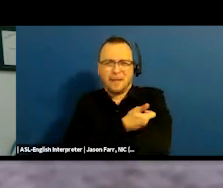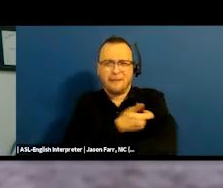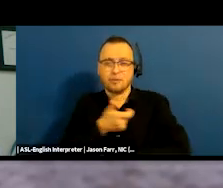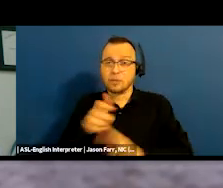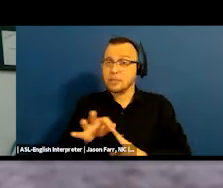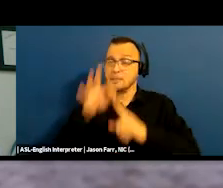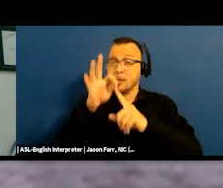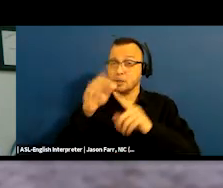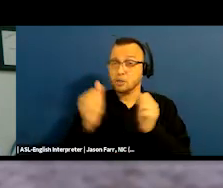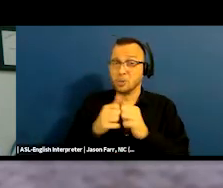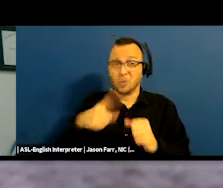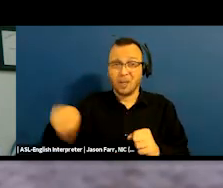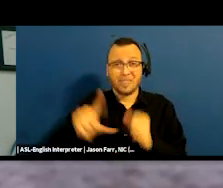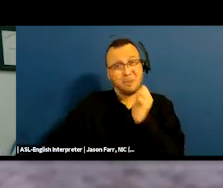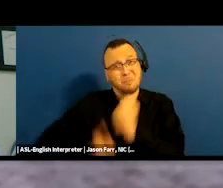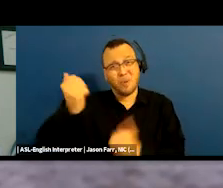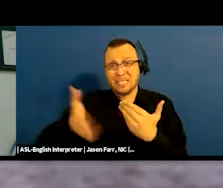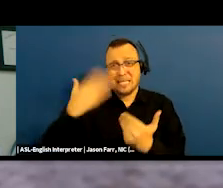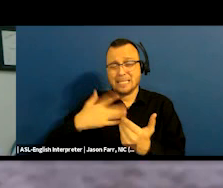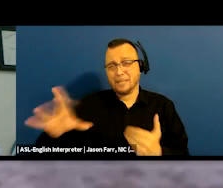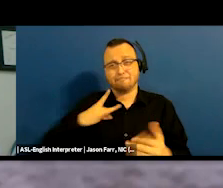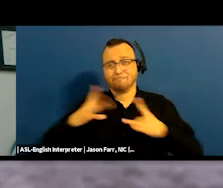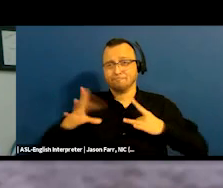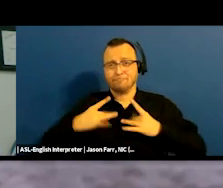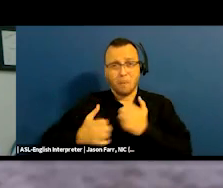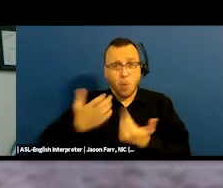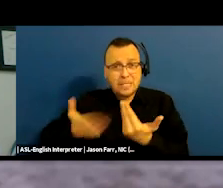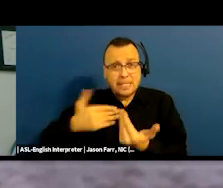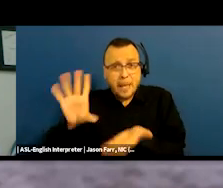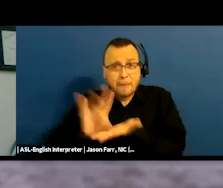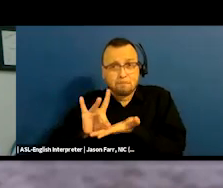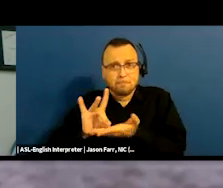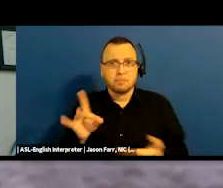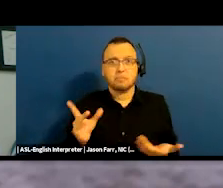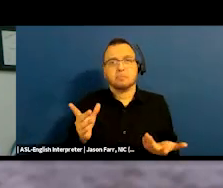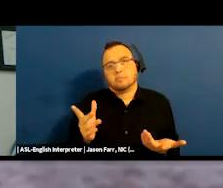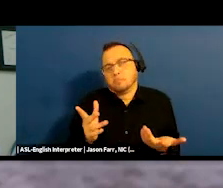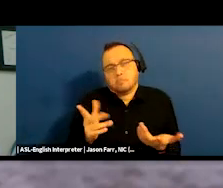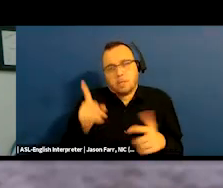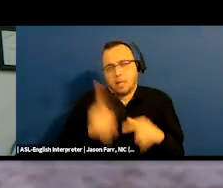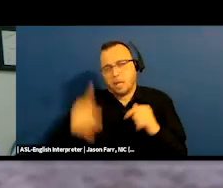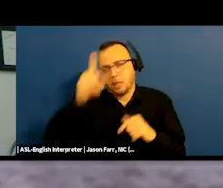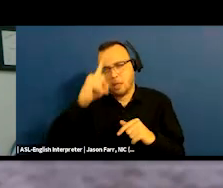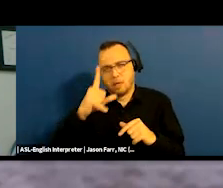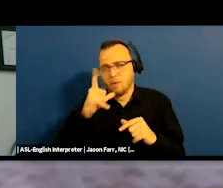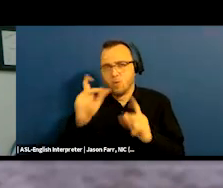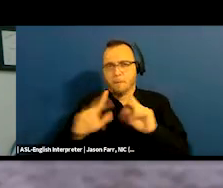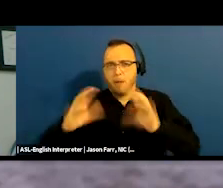but he was also under the influence of K2. Vaccine hesitancy in the homeless is something that is everyone's responsibility.